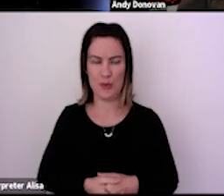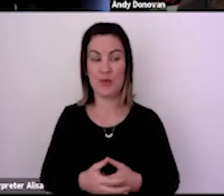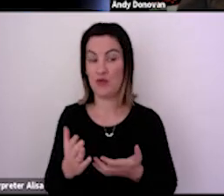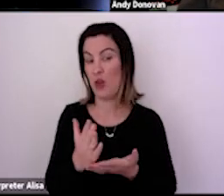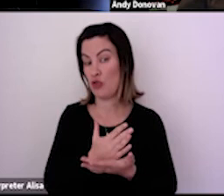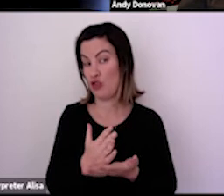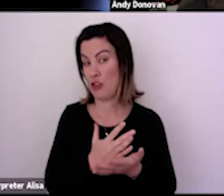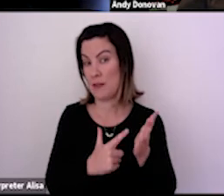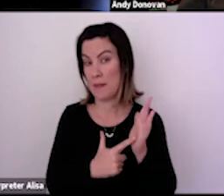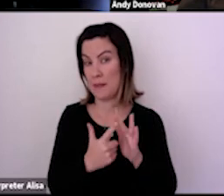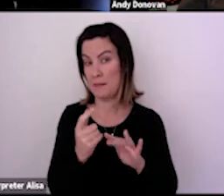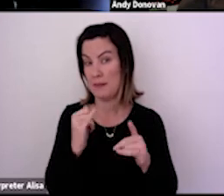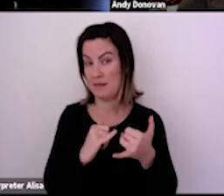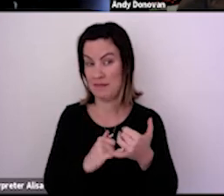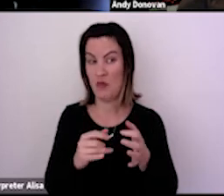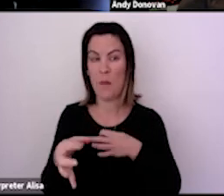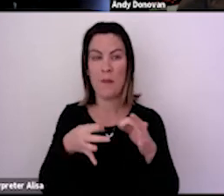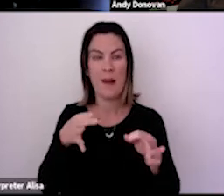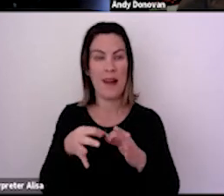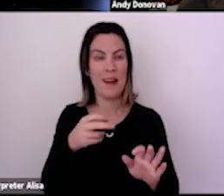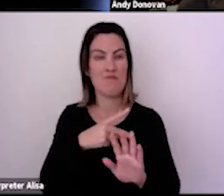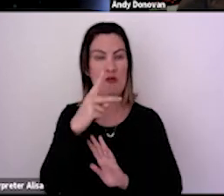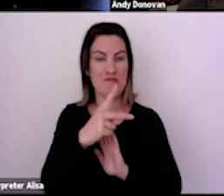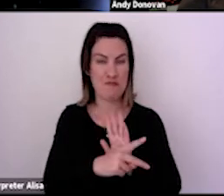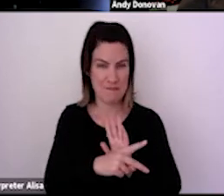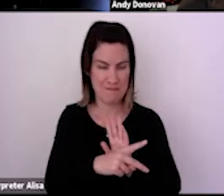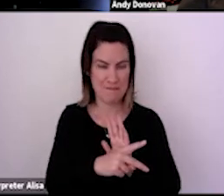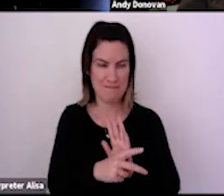In terms of planning programs here are my probably obvious tips.